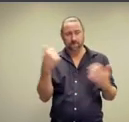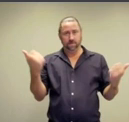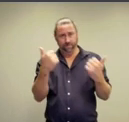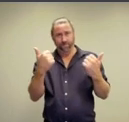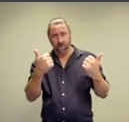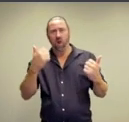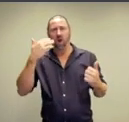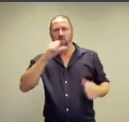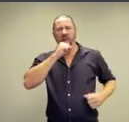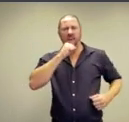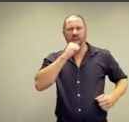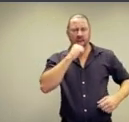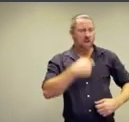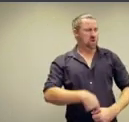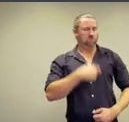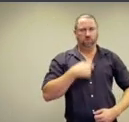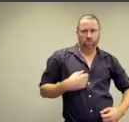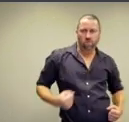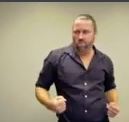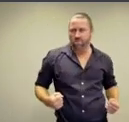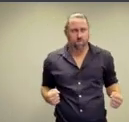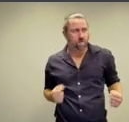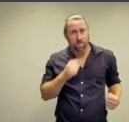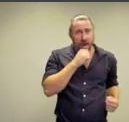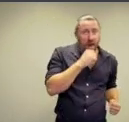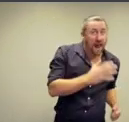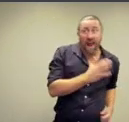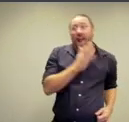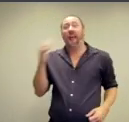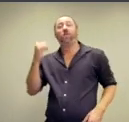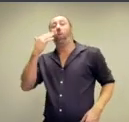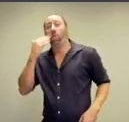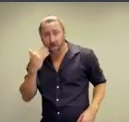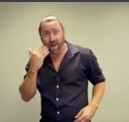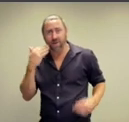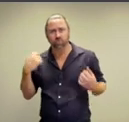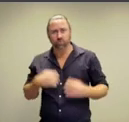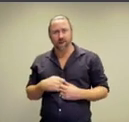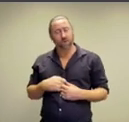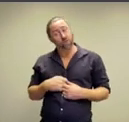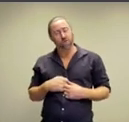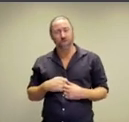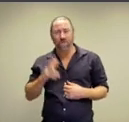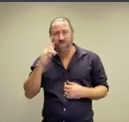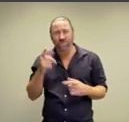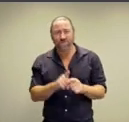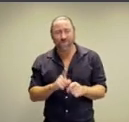images of masculine presenting people in this lecture with jackets on, feminine presenting people also wear